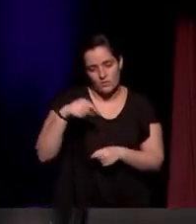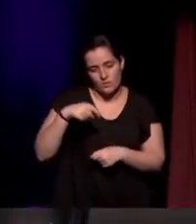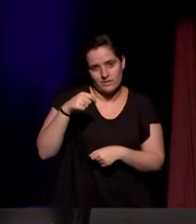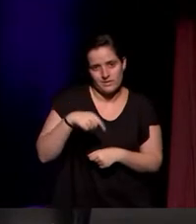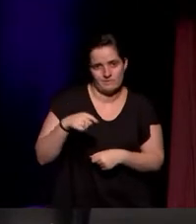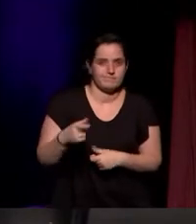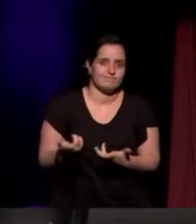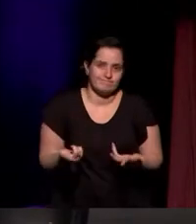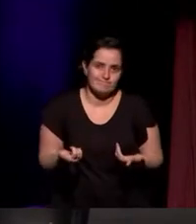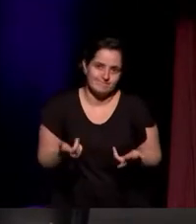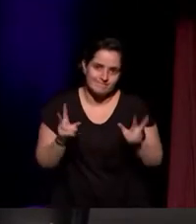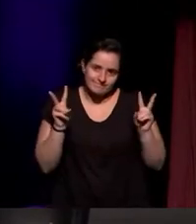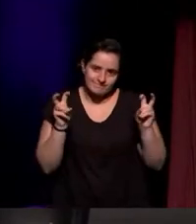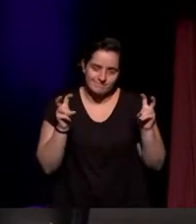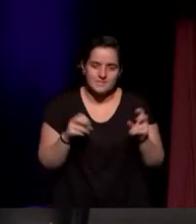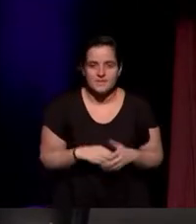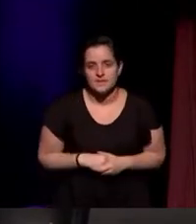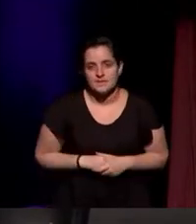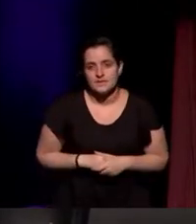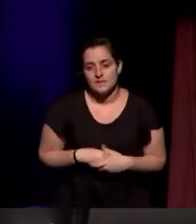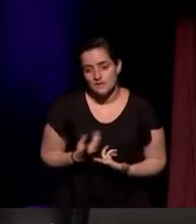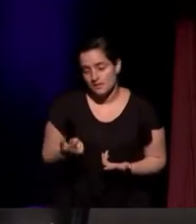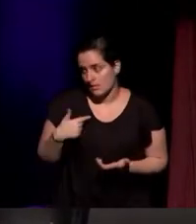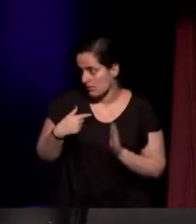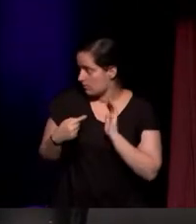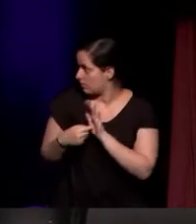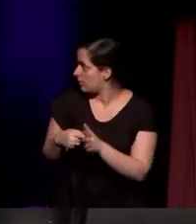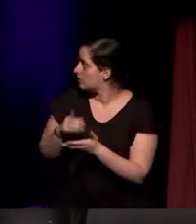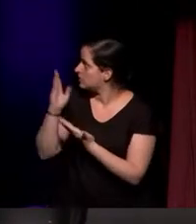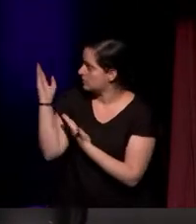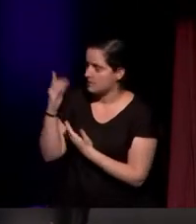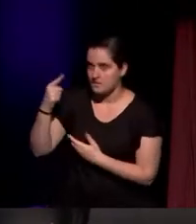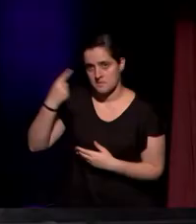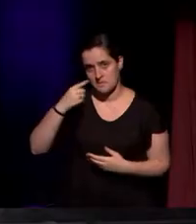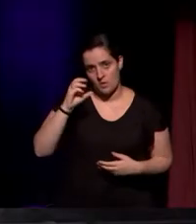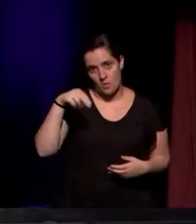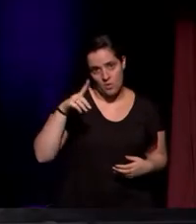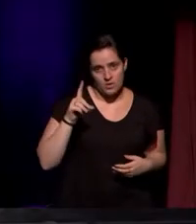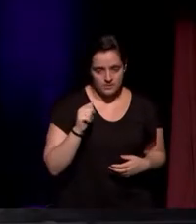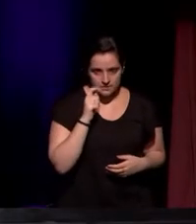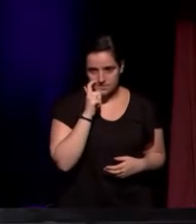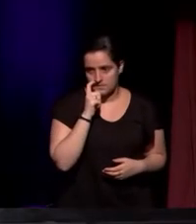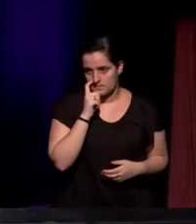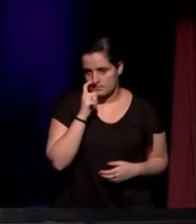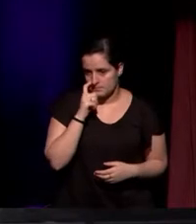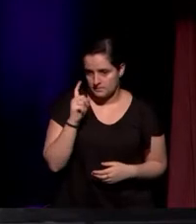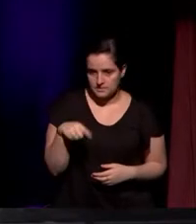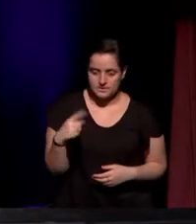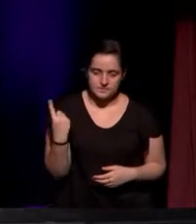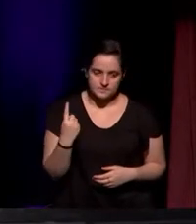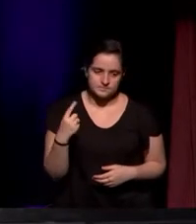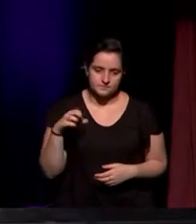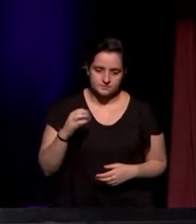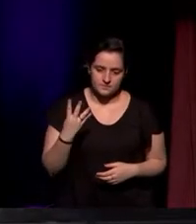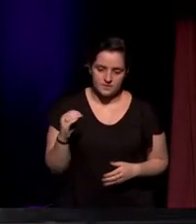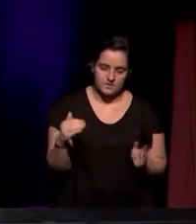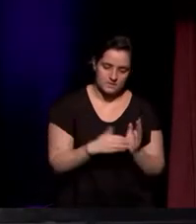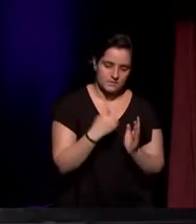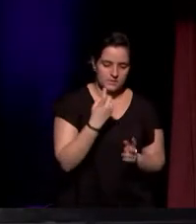And there I put the first Wave of this movement in Lebanon, from 1940 to 1960, remembering that still in 1940